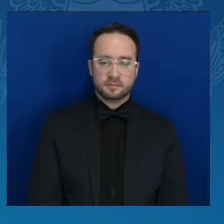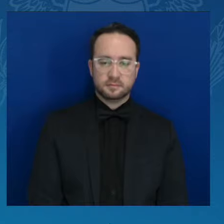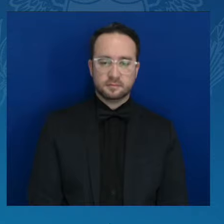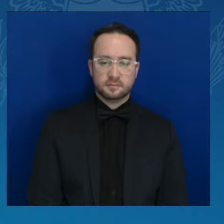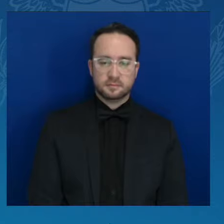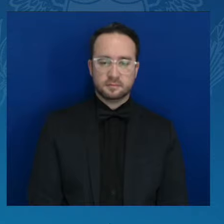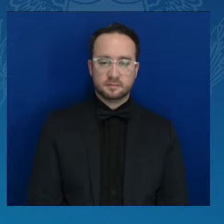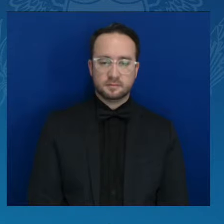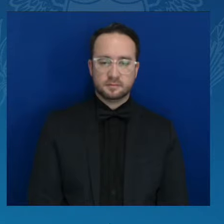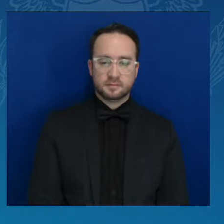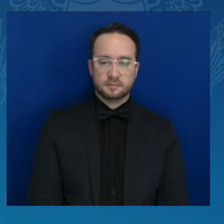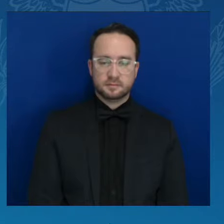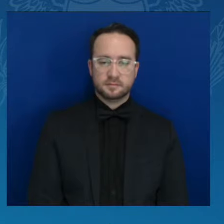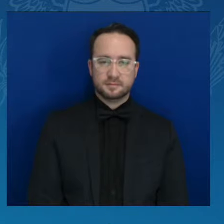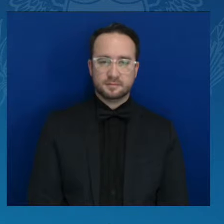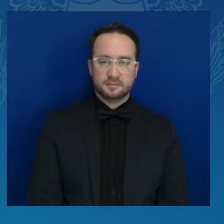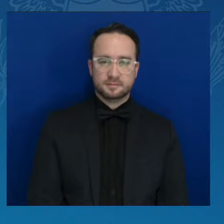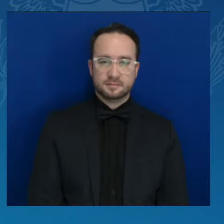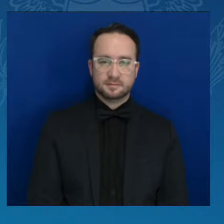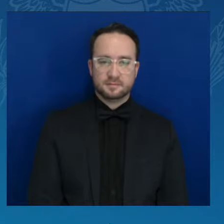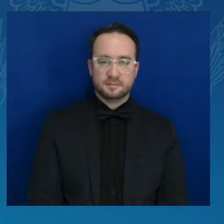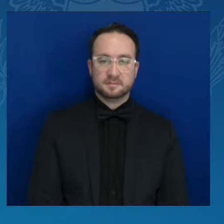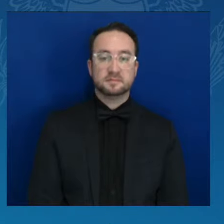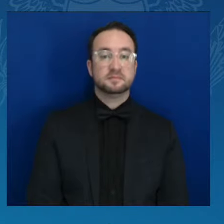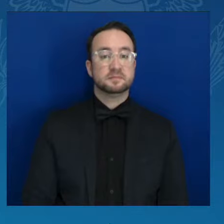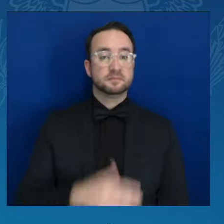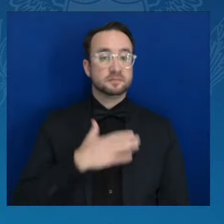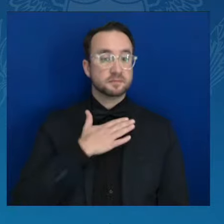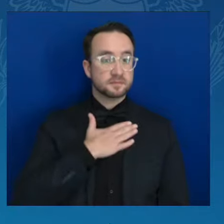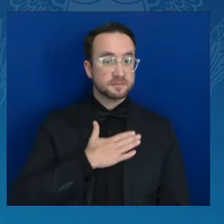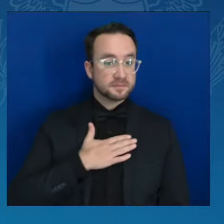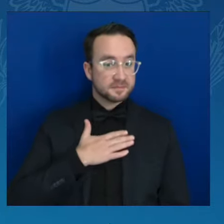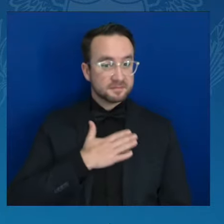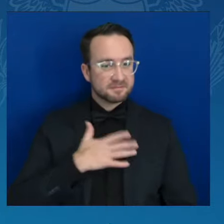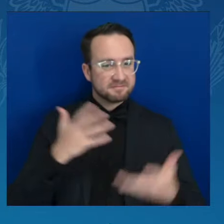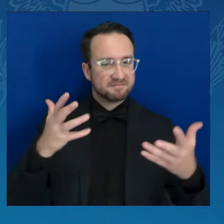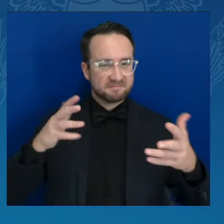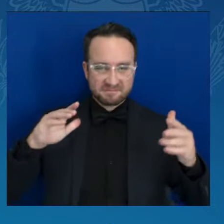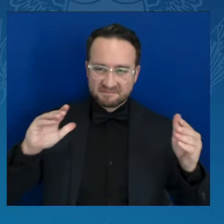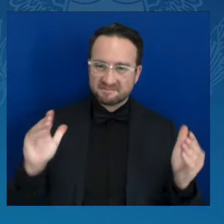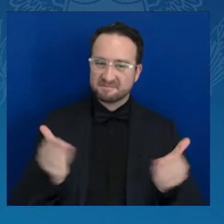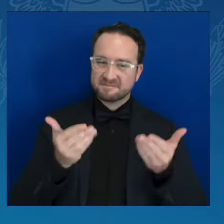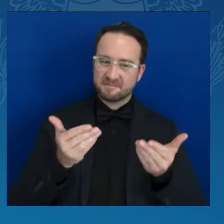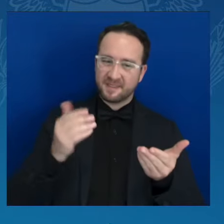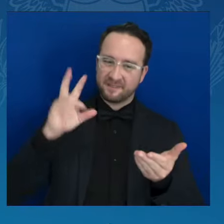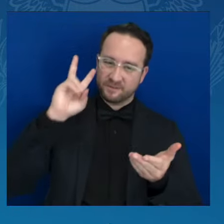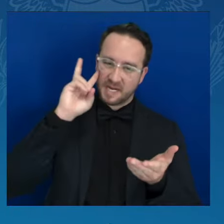Female Speaker: Please welcome the Vice President of the United States, Kamala Harris, accompanied by the National Space Council.